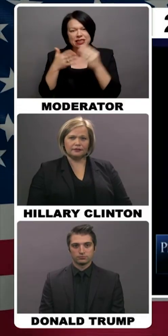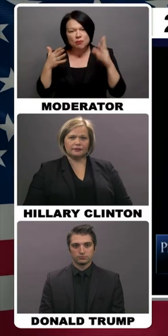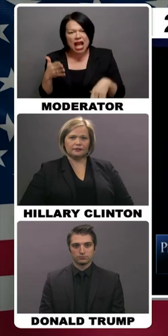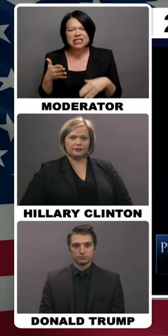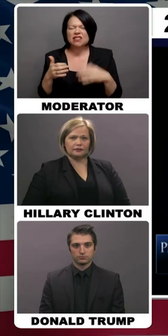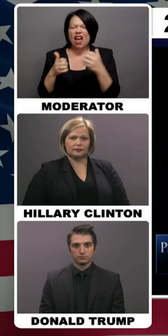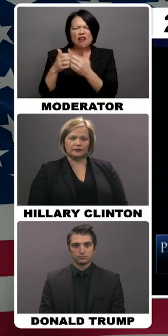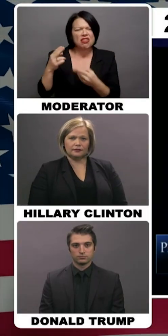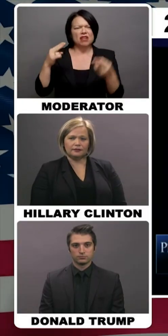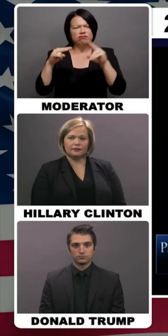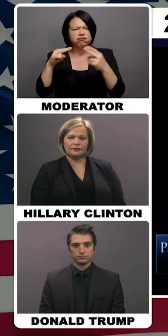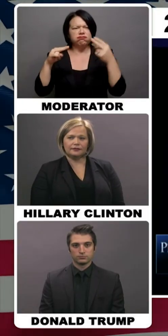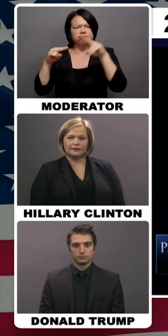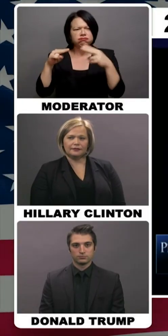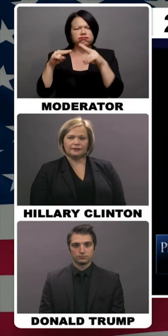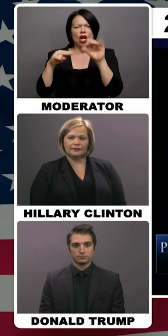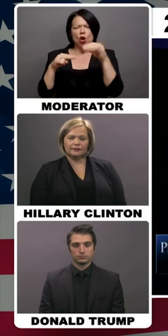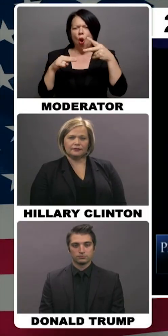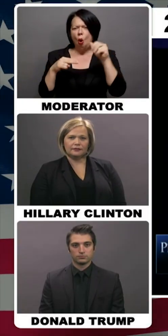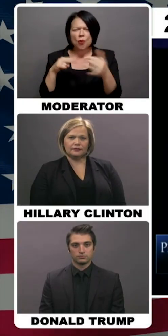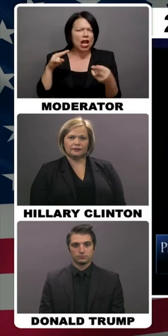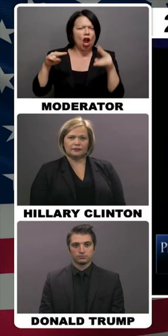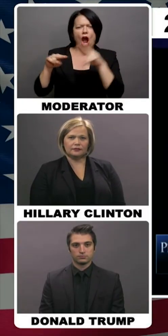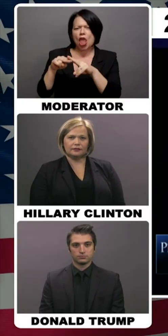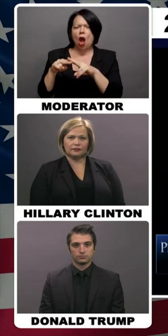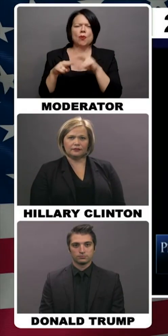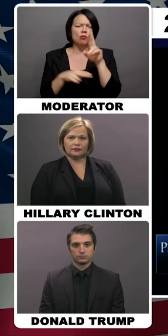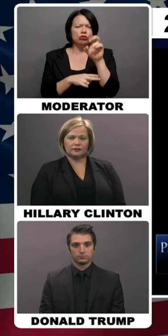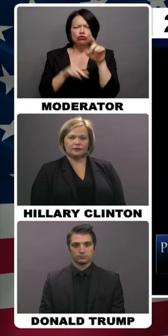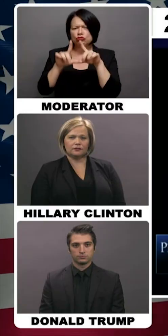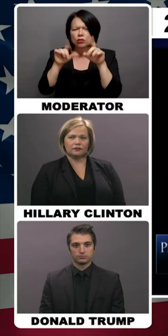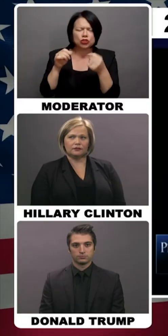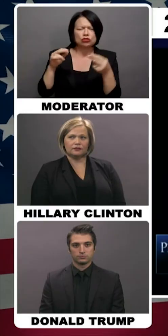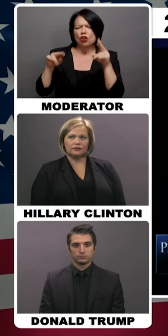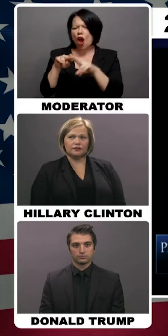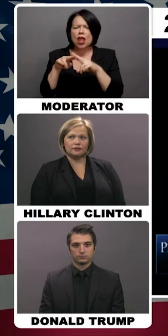copays have gone up, prescriptions have gone up and the coverage has gone down.